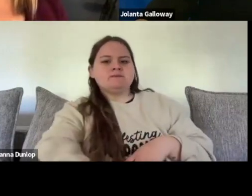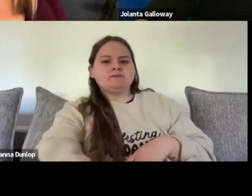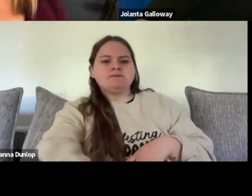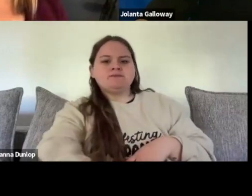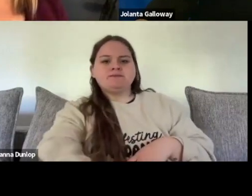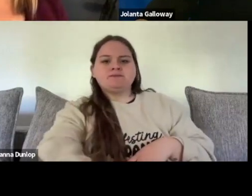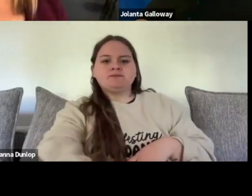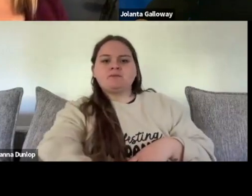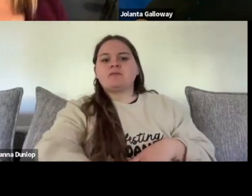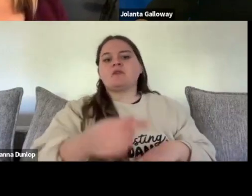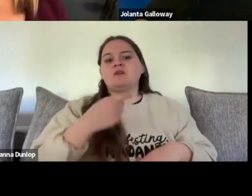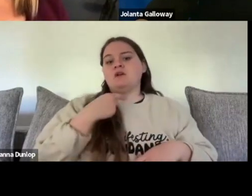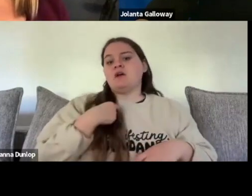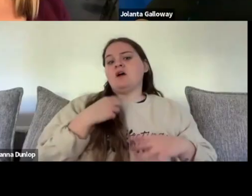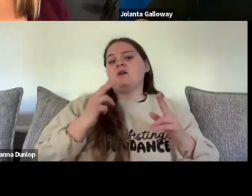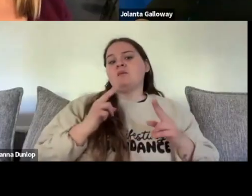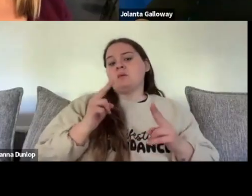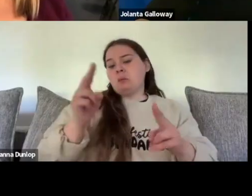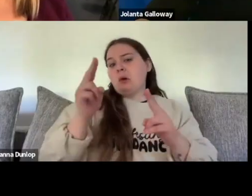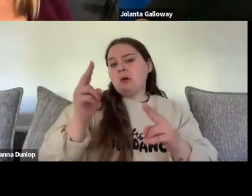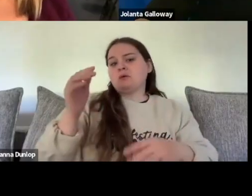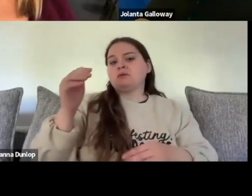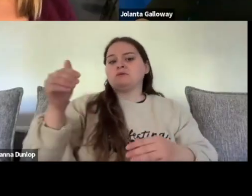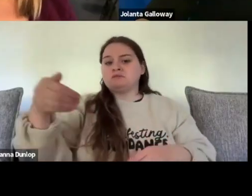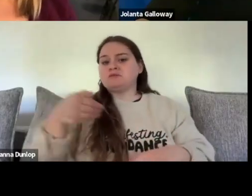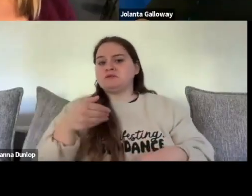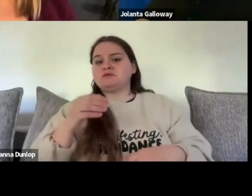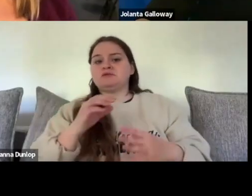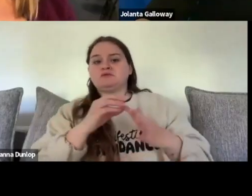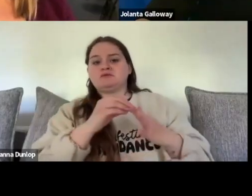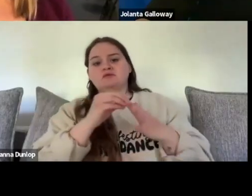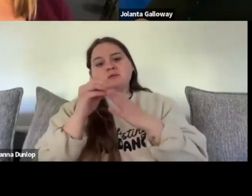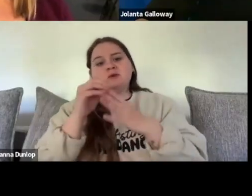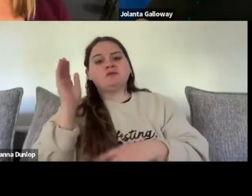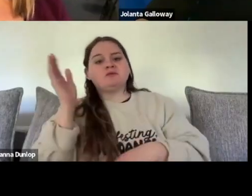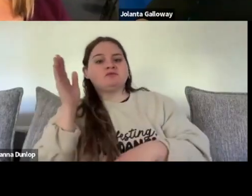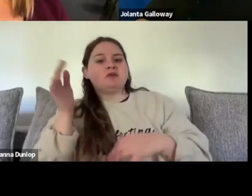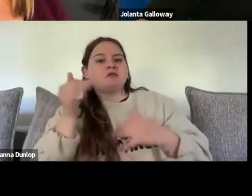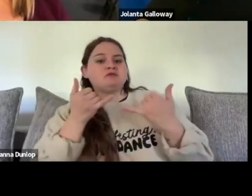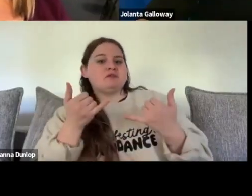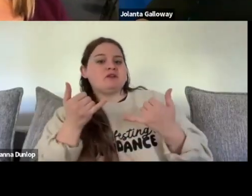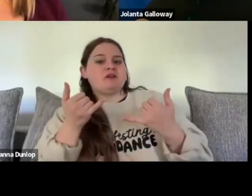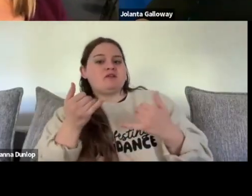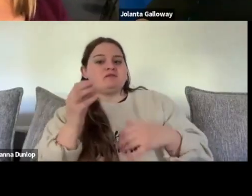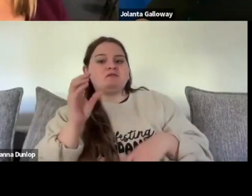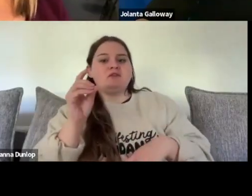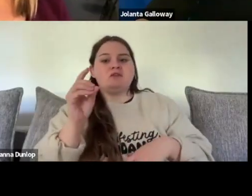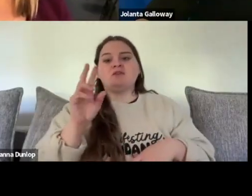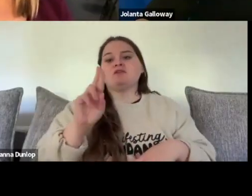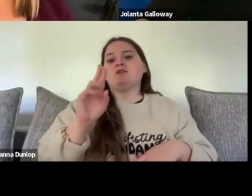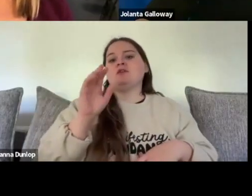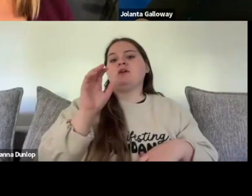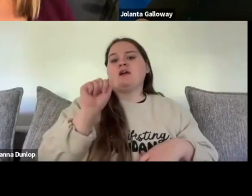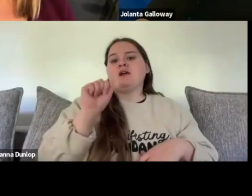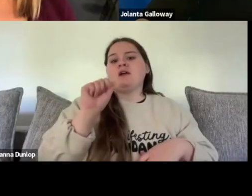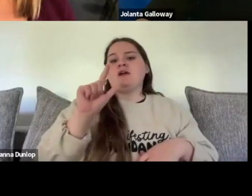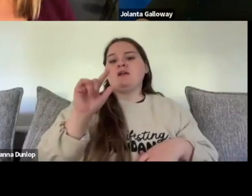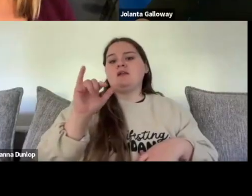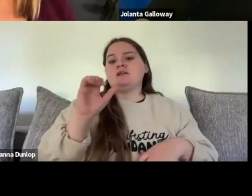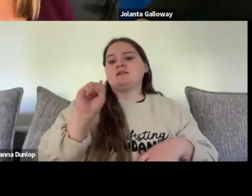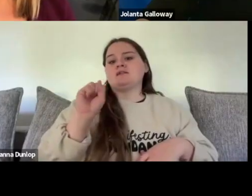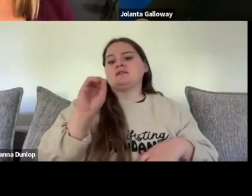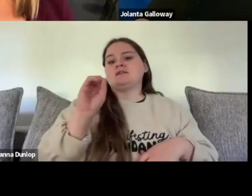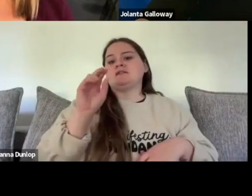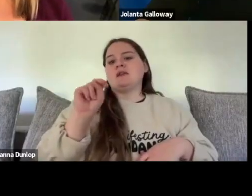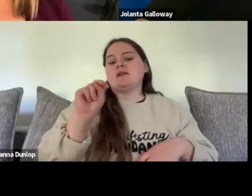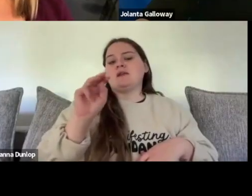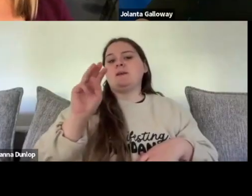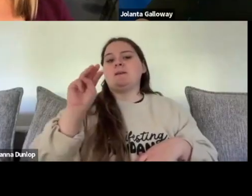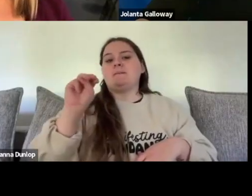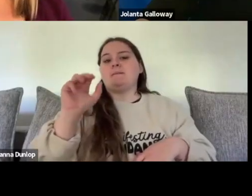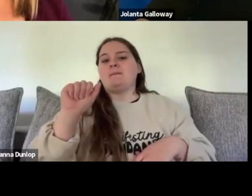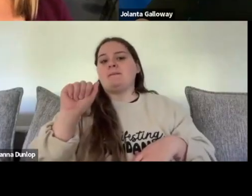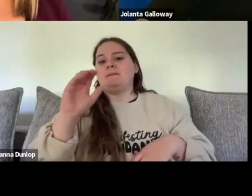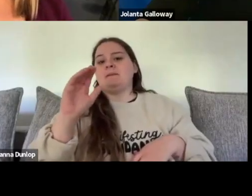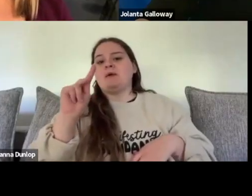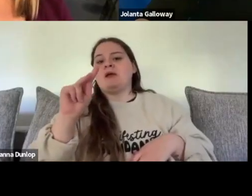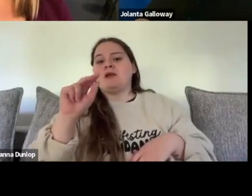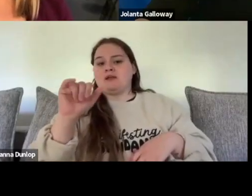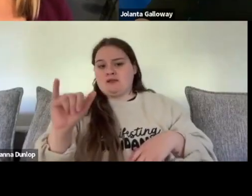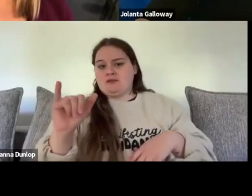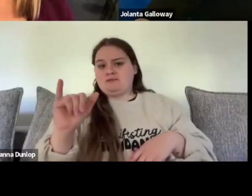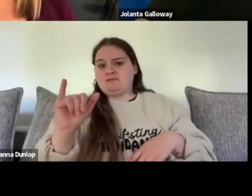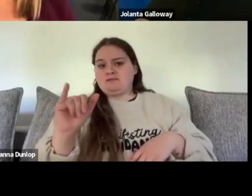consciousness i am honored to introduce our distinguished lecturer today Dr Allison